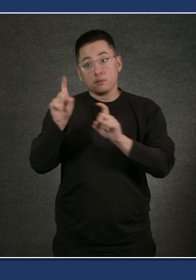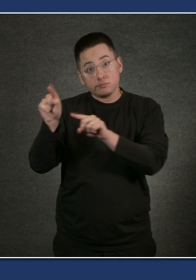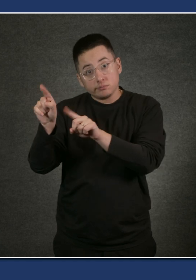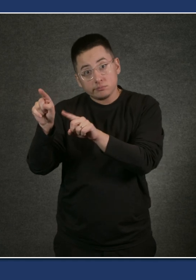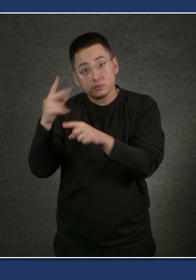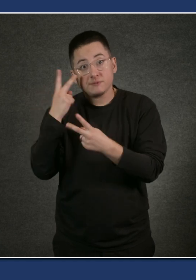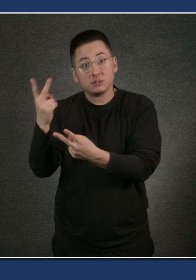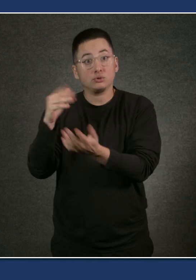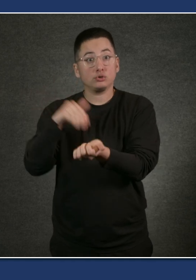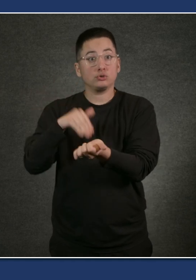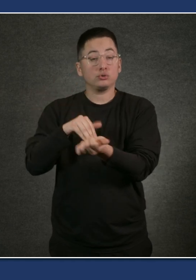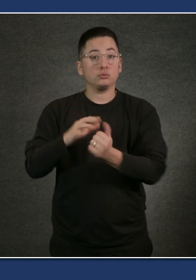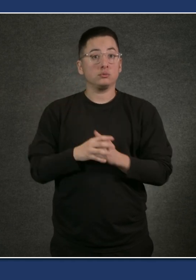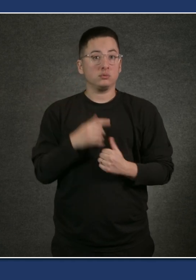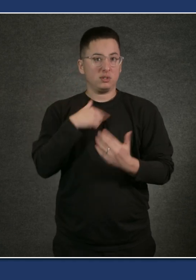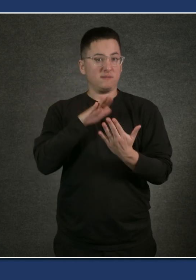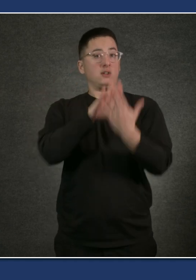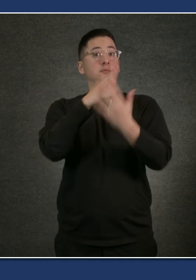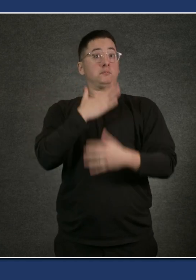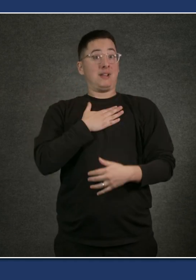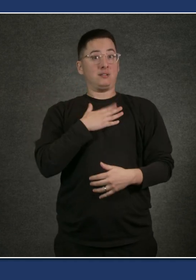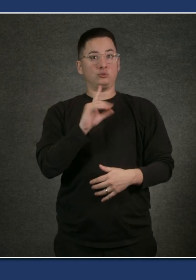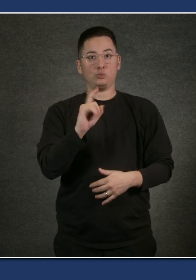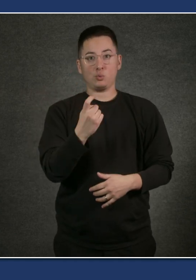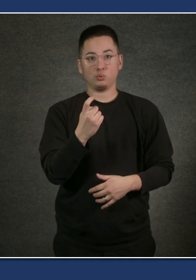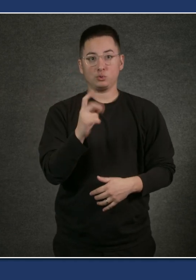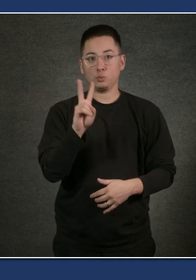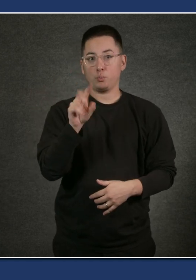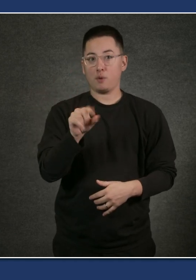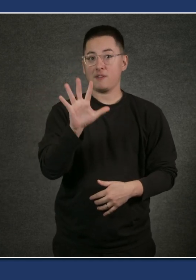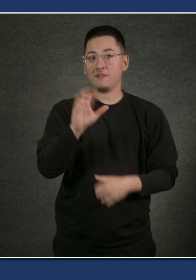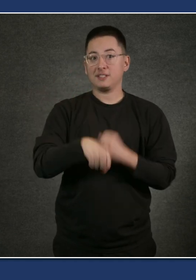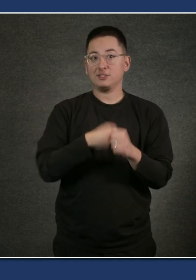I faced my own diagnosis two and a half years later